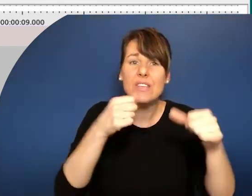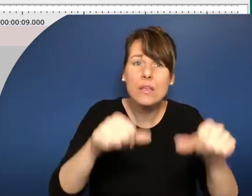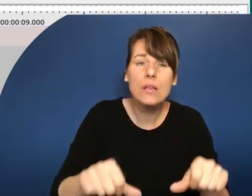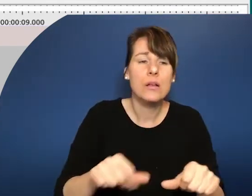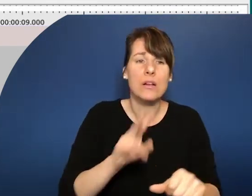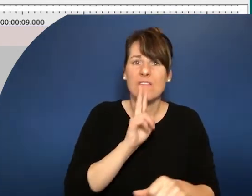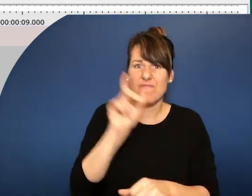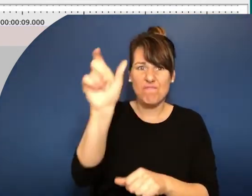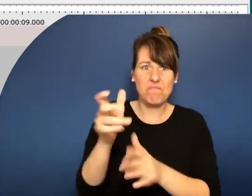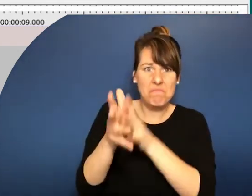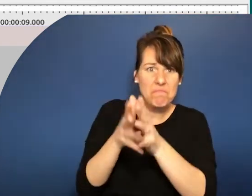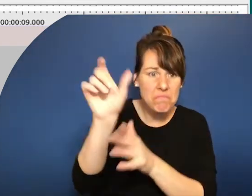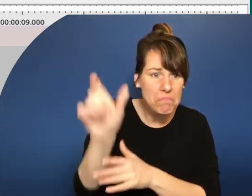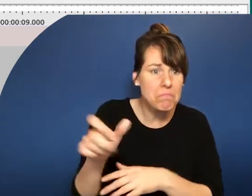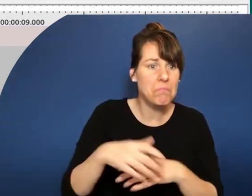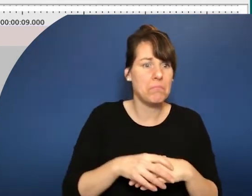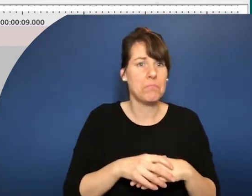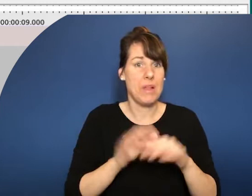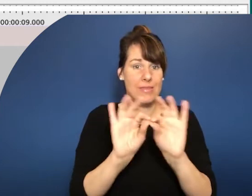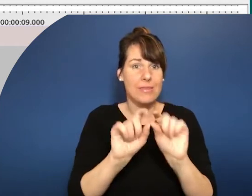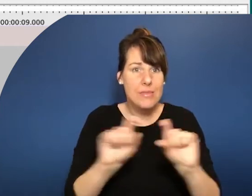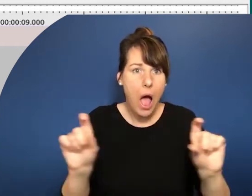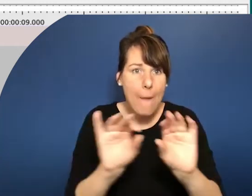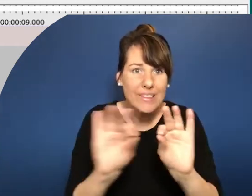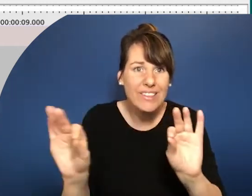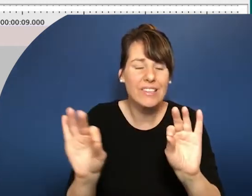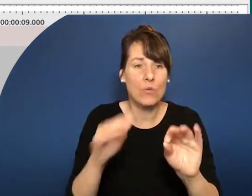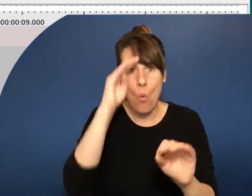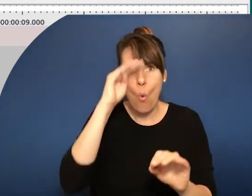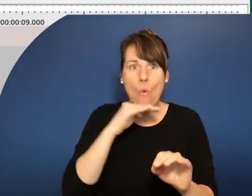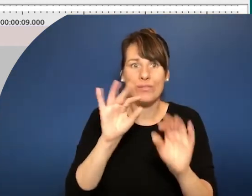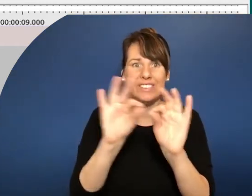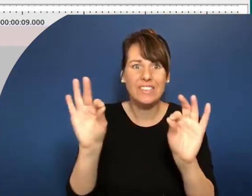about the tier name, parent tier and annotators name, a participant's name.